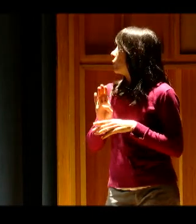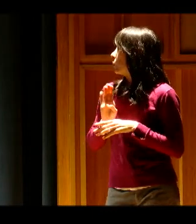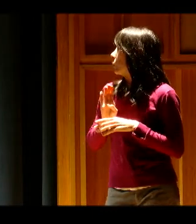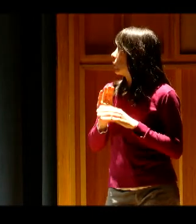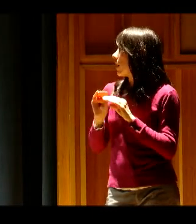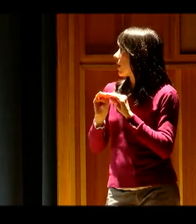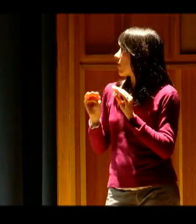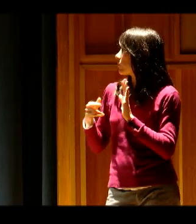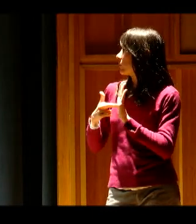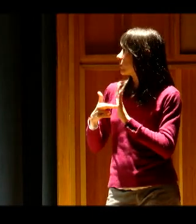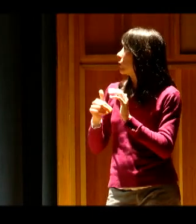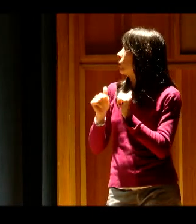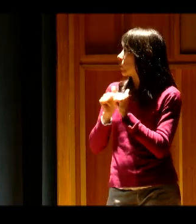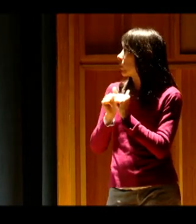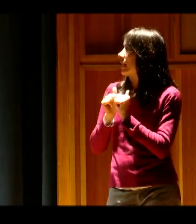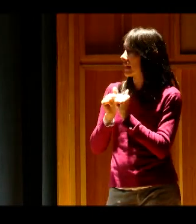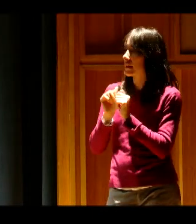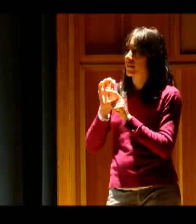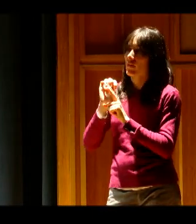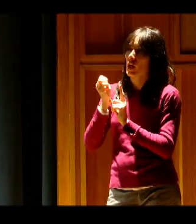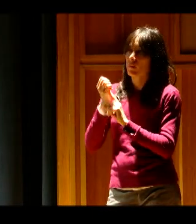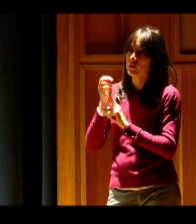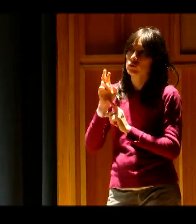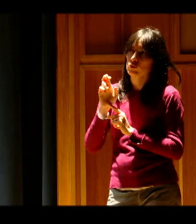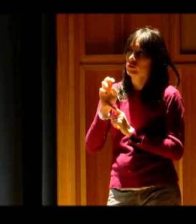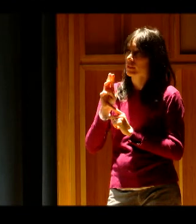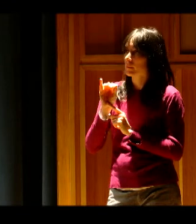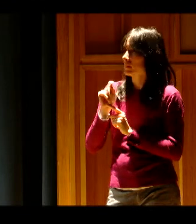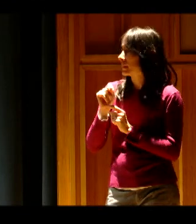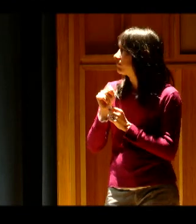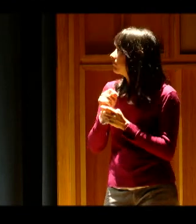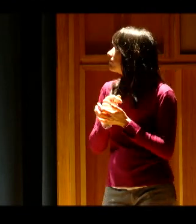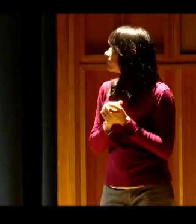And 47% are trialing sustainable productions.